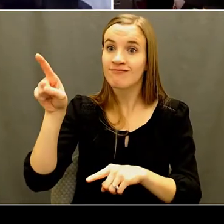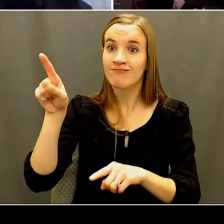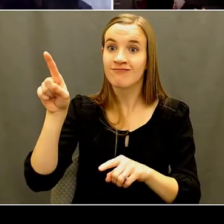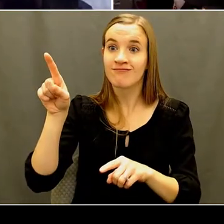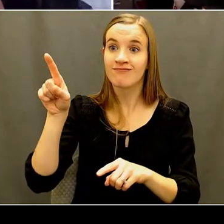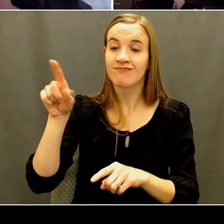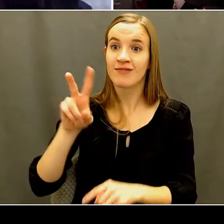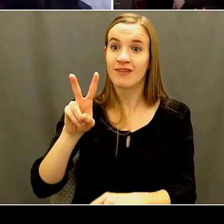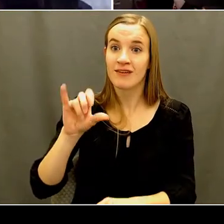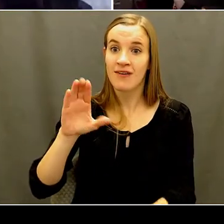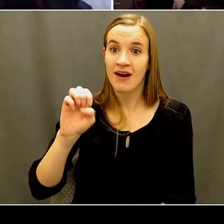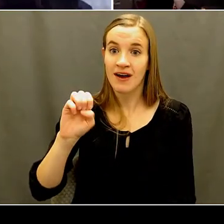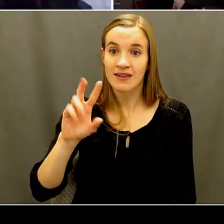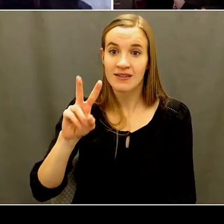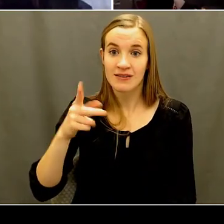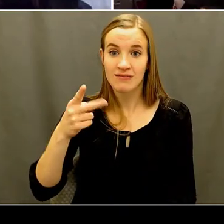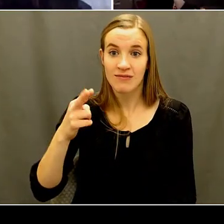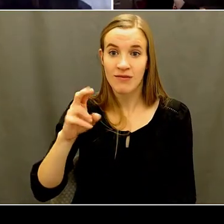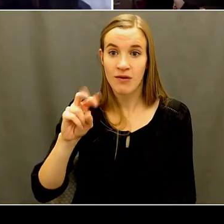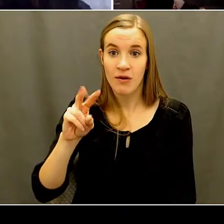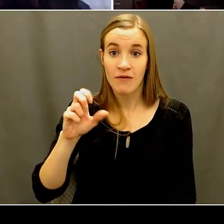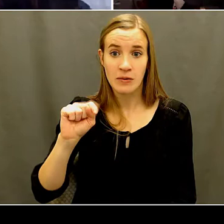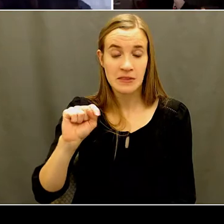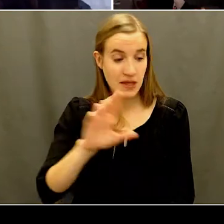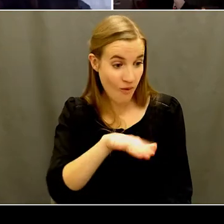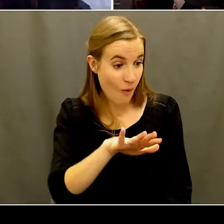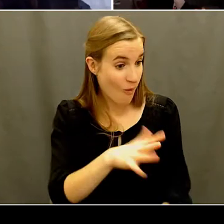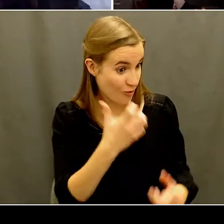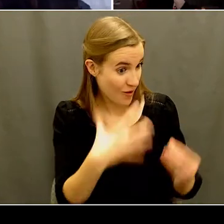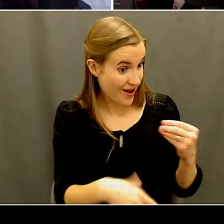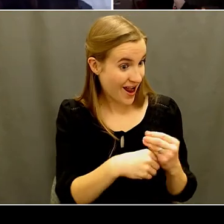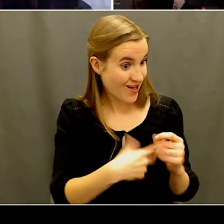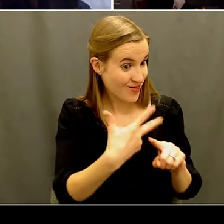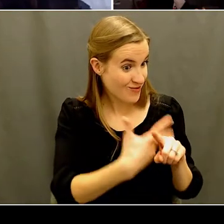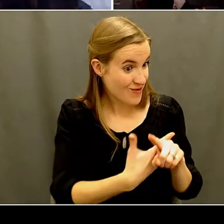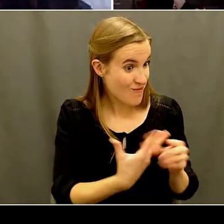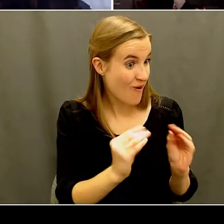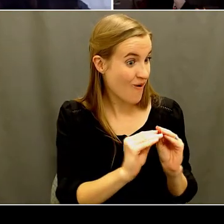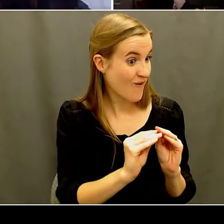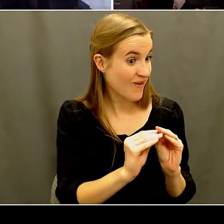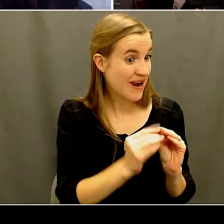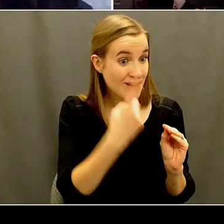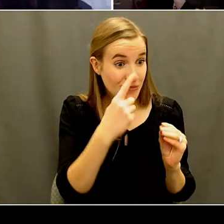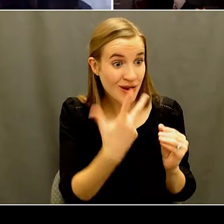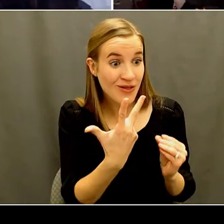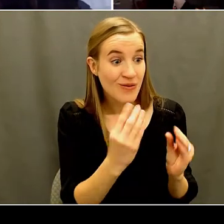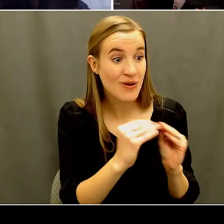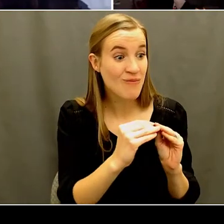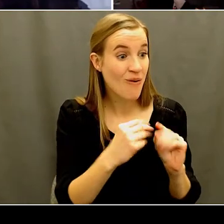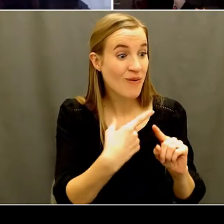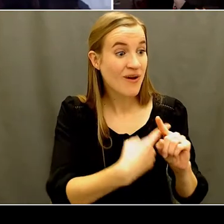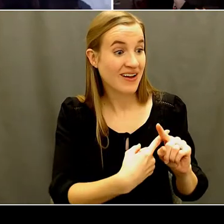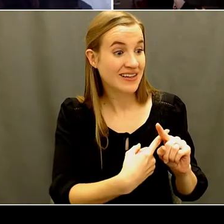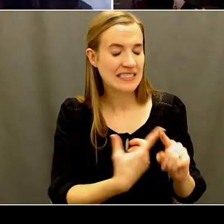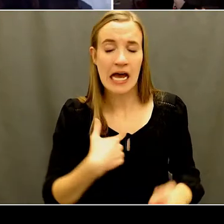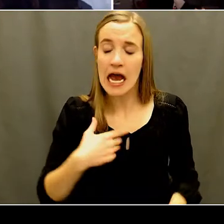year but in the process of working, working on in that position, I had to